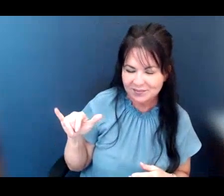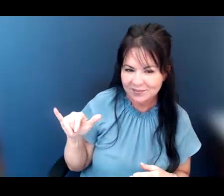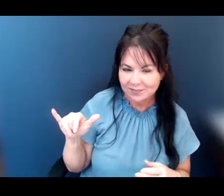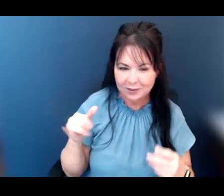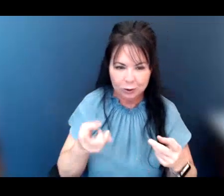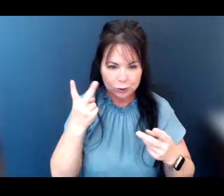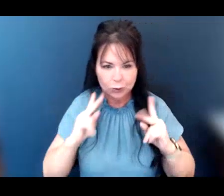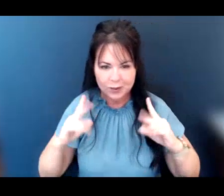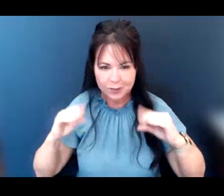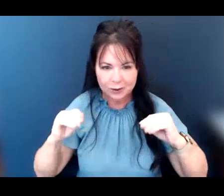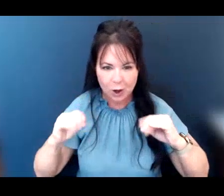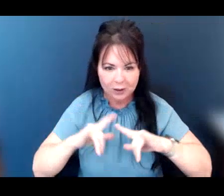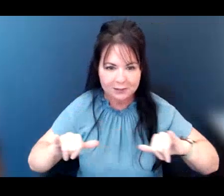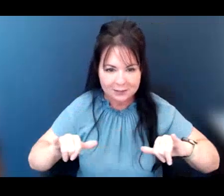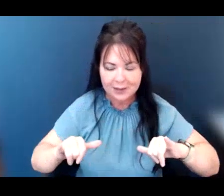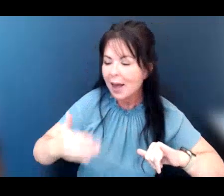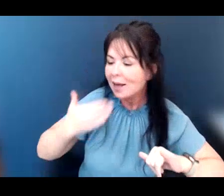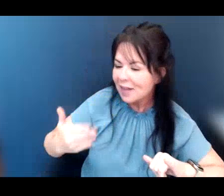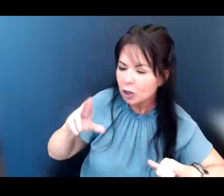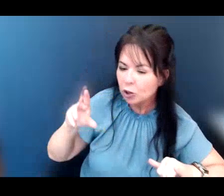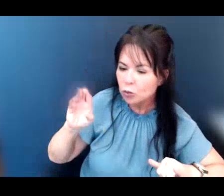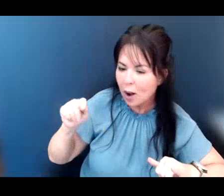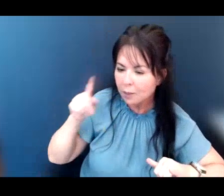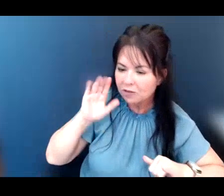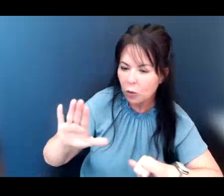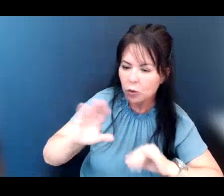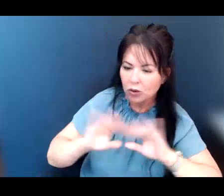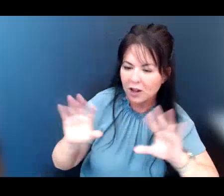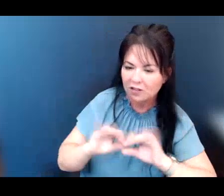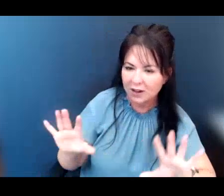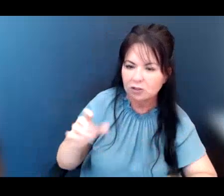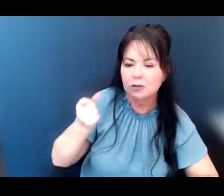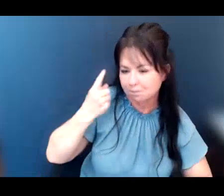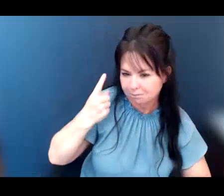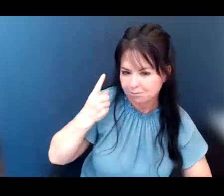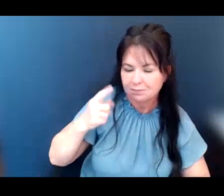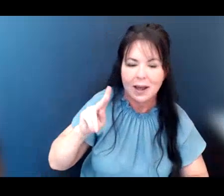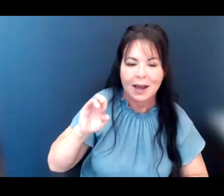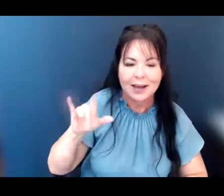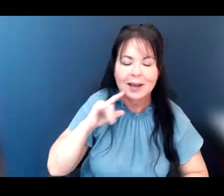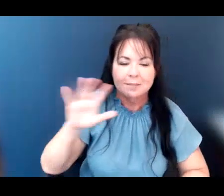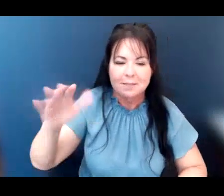for that clarification, Robert. Yes, I know that I didn't want to raise any heckles. Or I know it can be a sensitive topic.